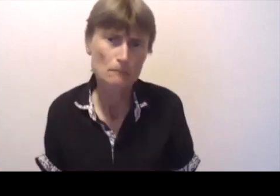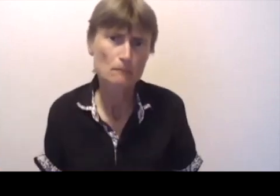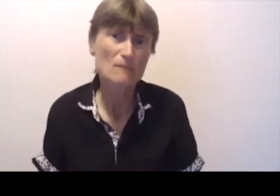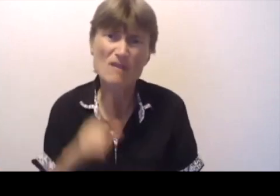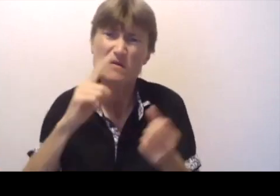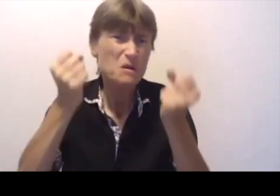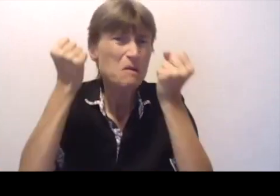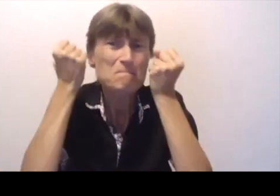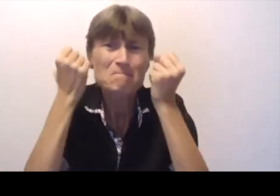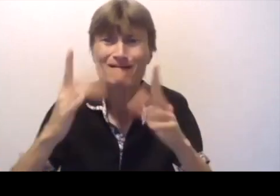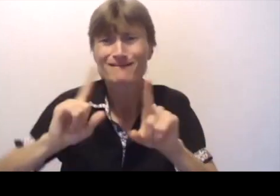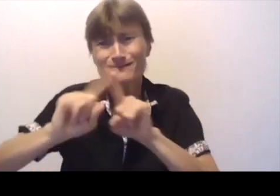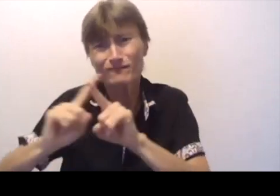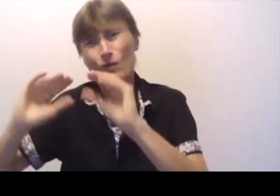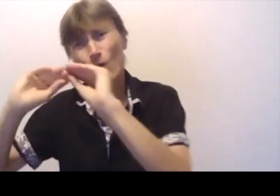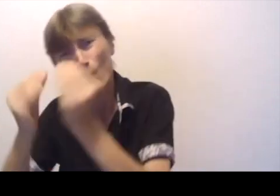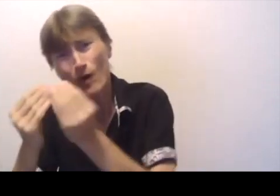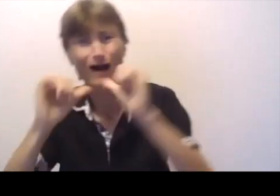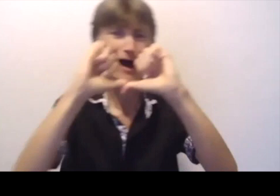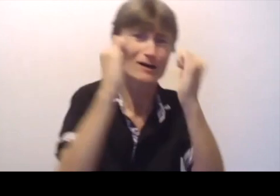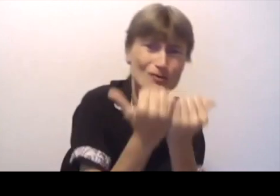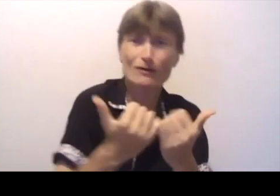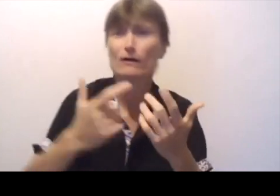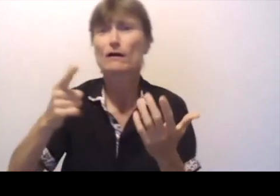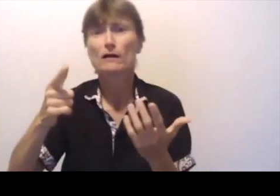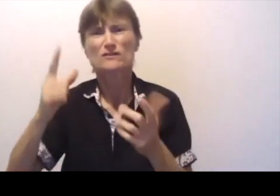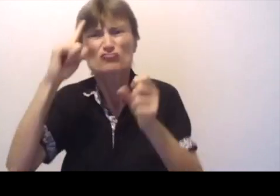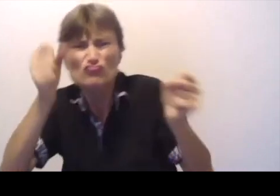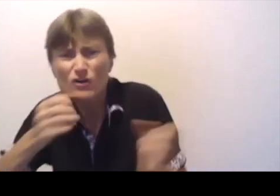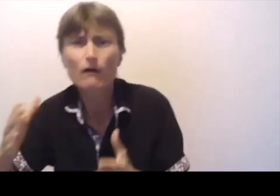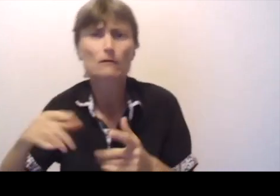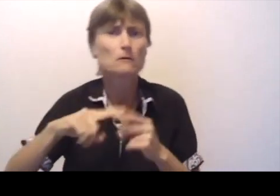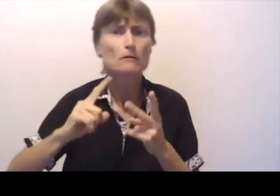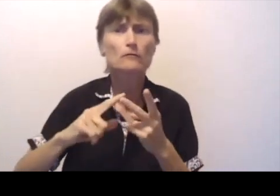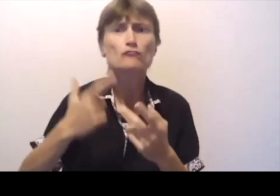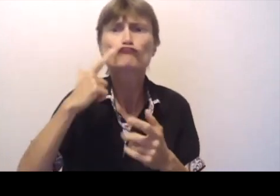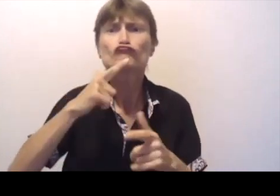associations calls to action all kinds of work towards trying to